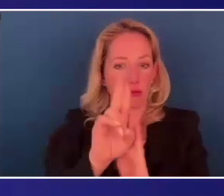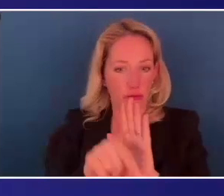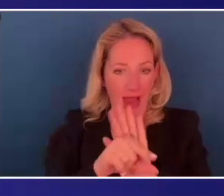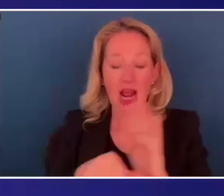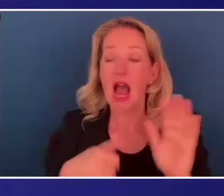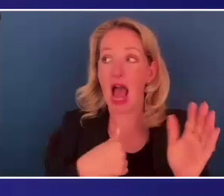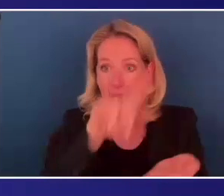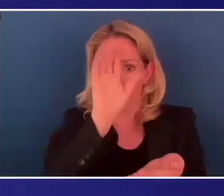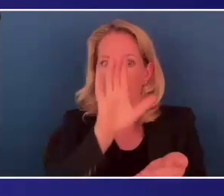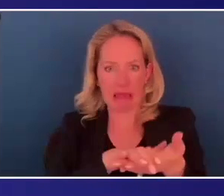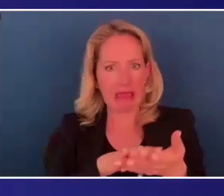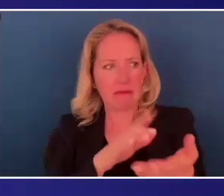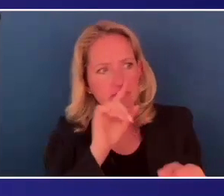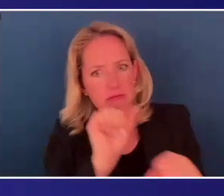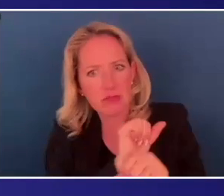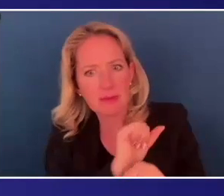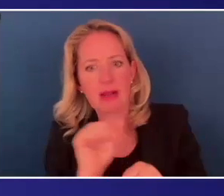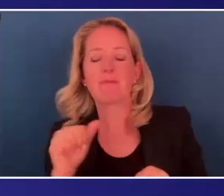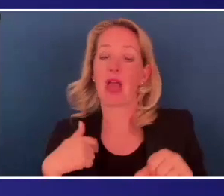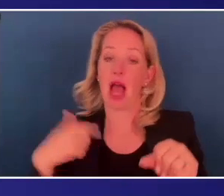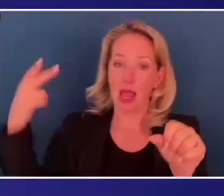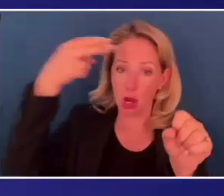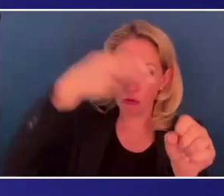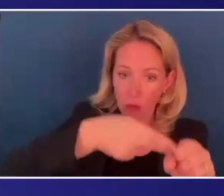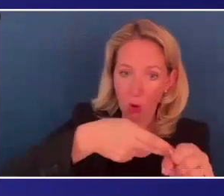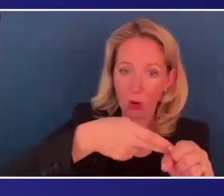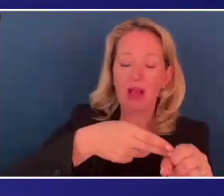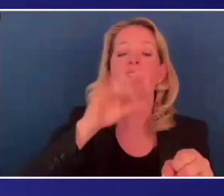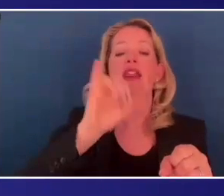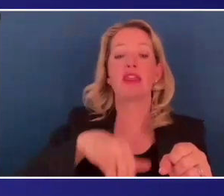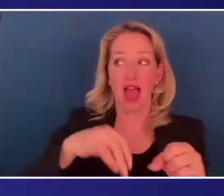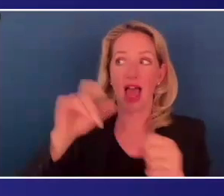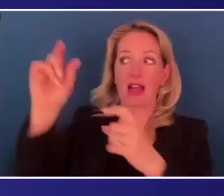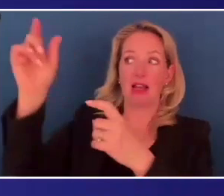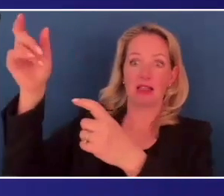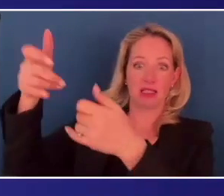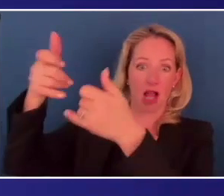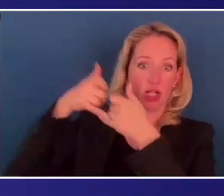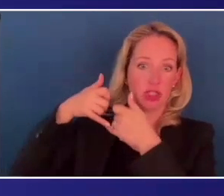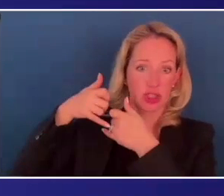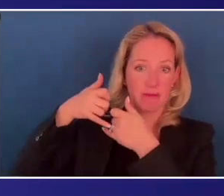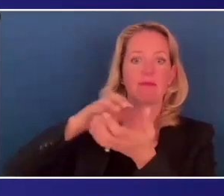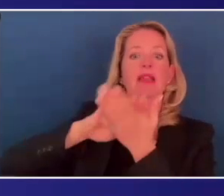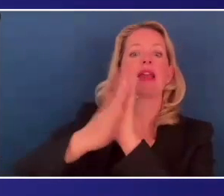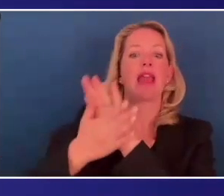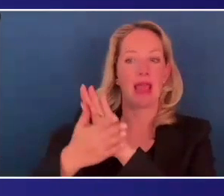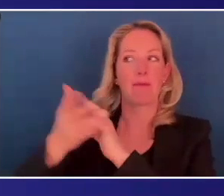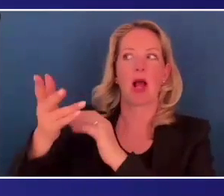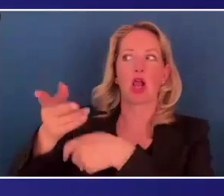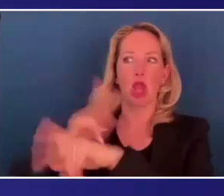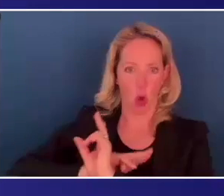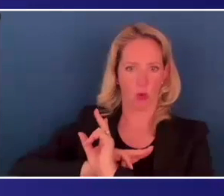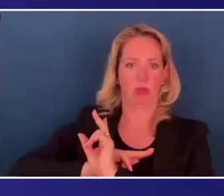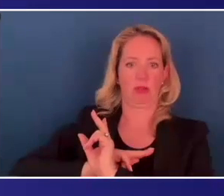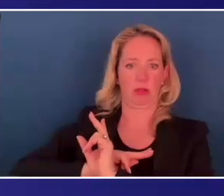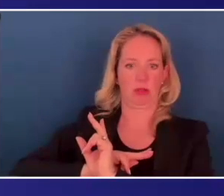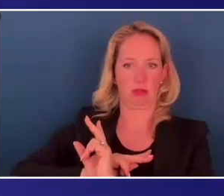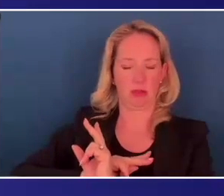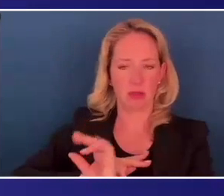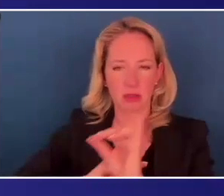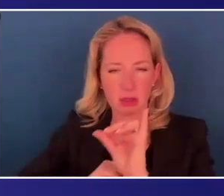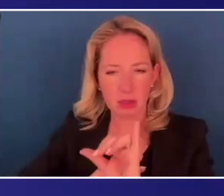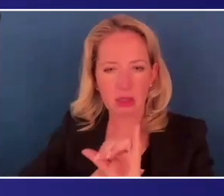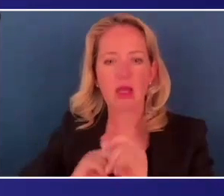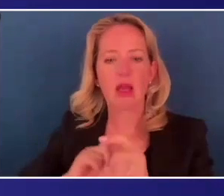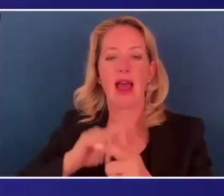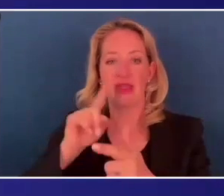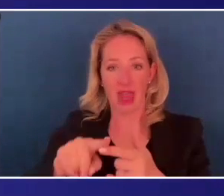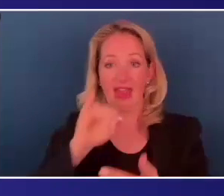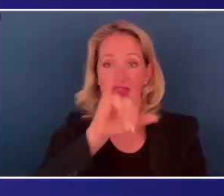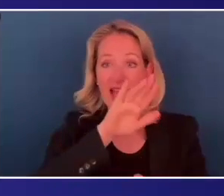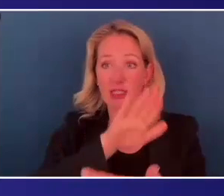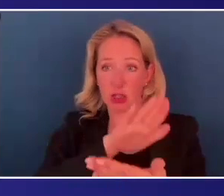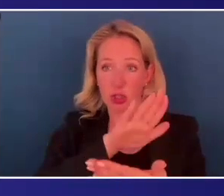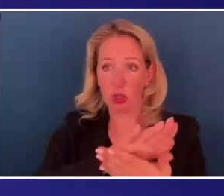But once I enrolled. That scholarship turned into a loan. And not long after that. The school lost its accreditation.